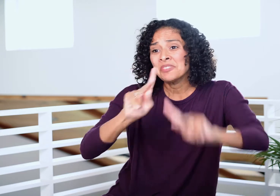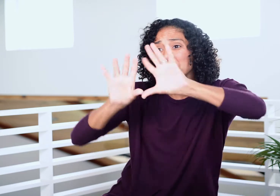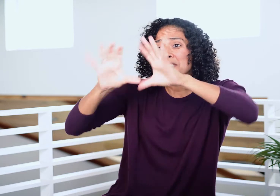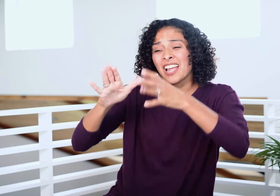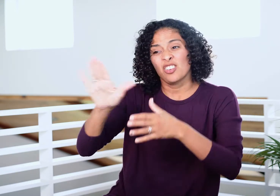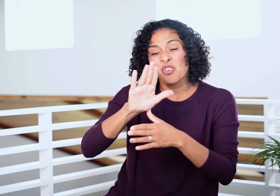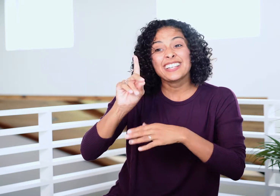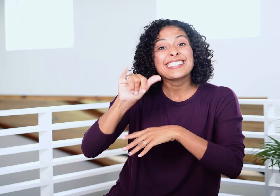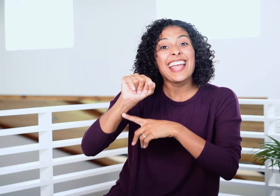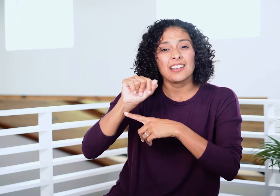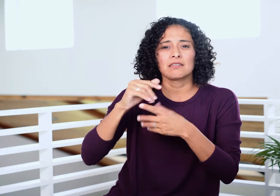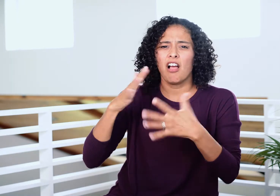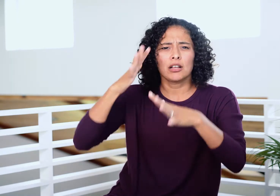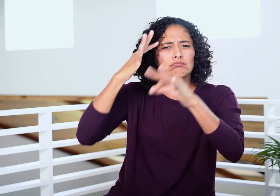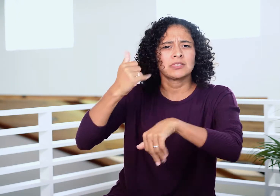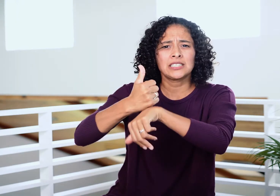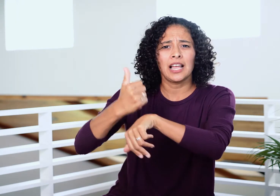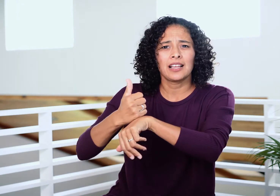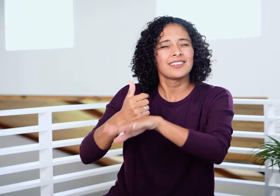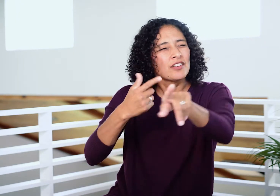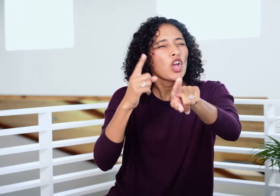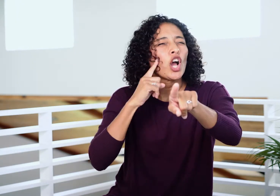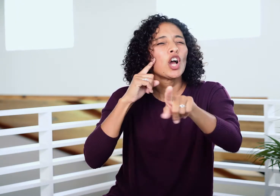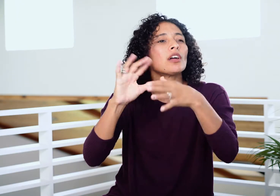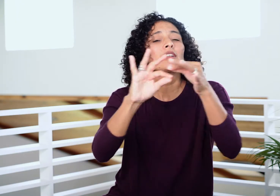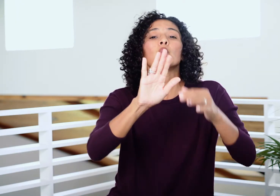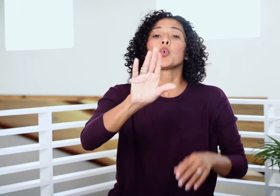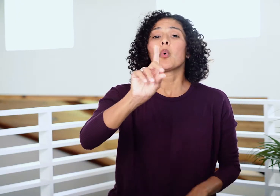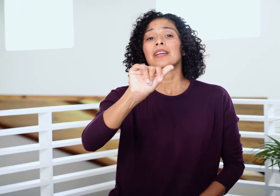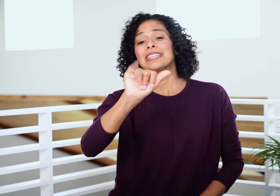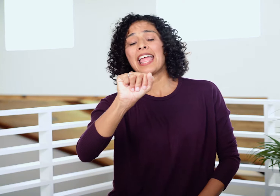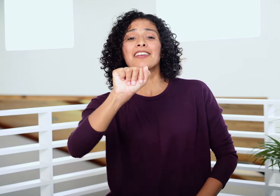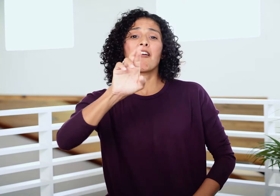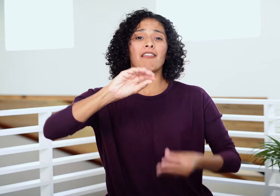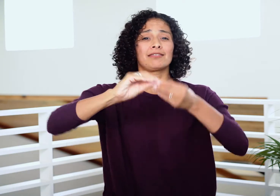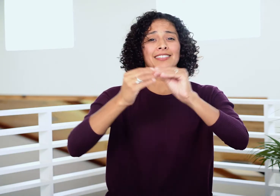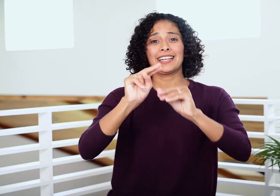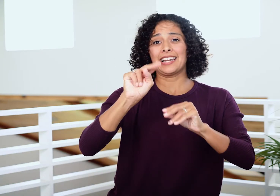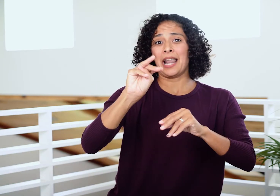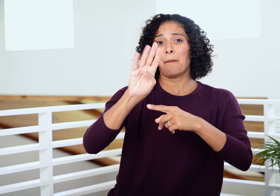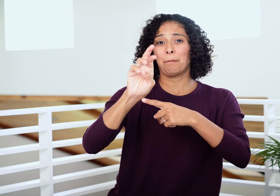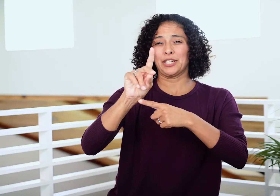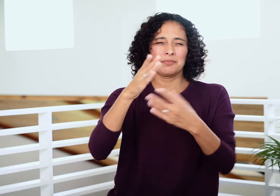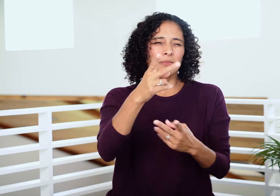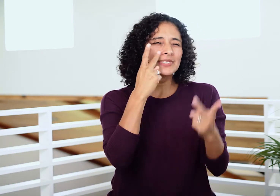He says man’s “days are determined”. You know the phrase “your days are numbered”?